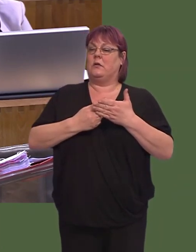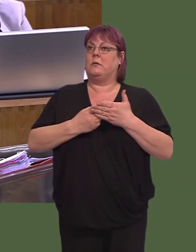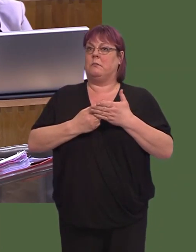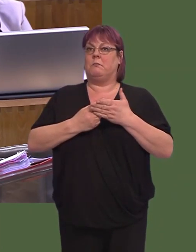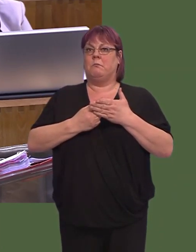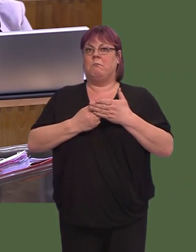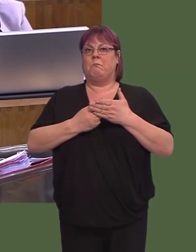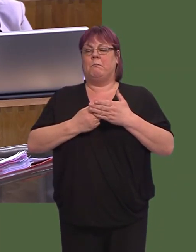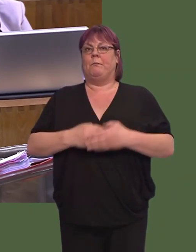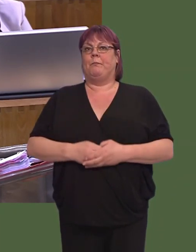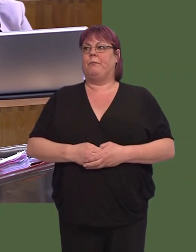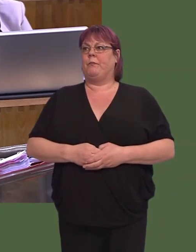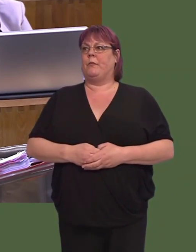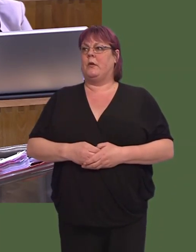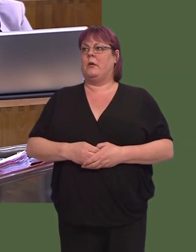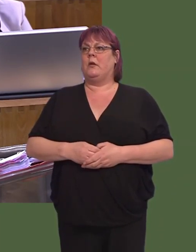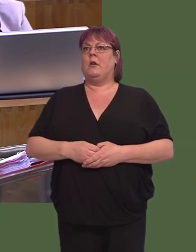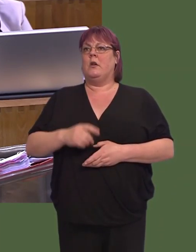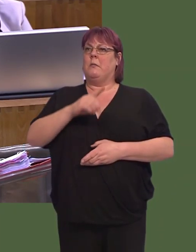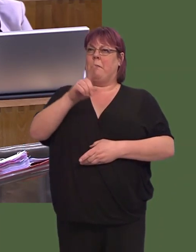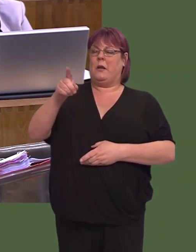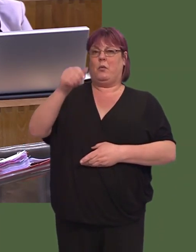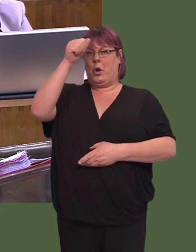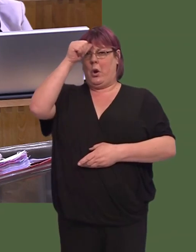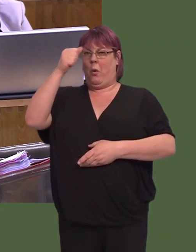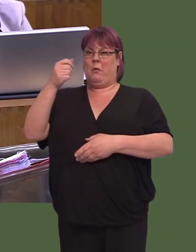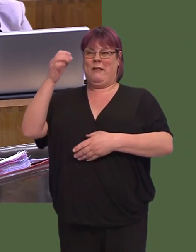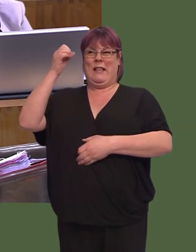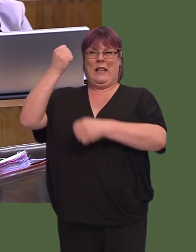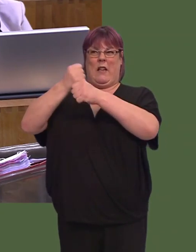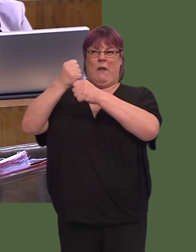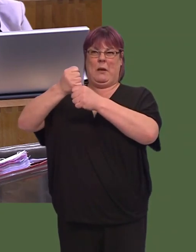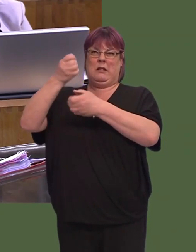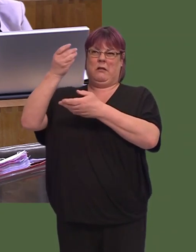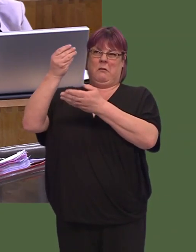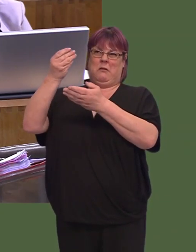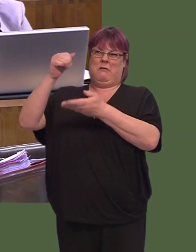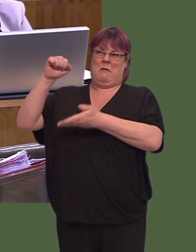of the very difficult decisions they've had to make given the austerity agenda still being pursued by the UK Government.